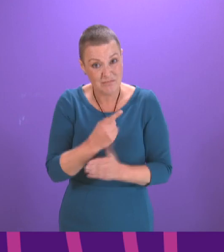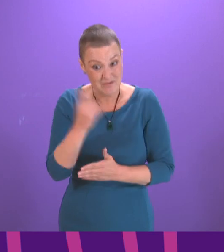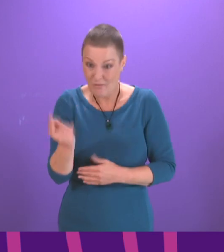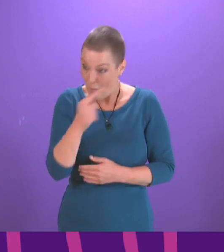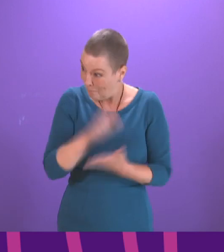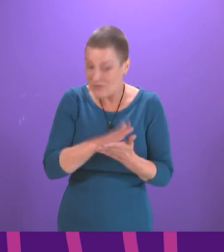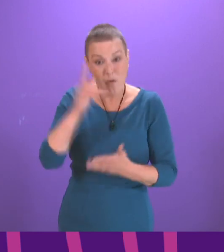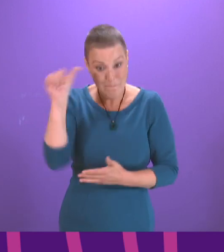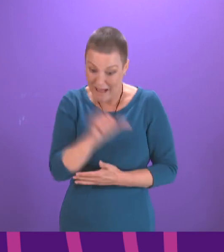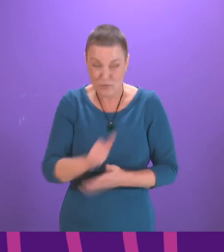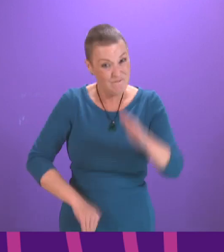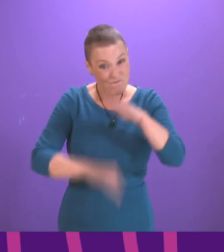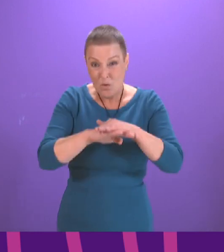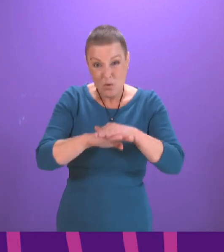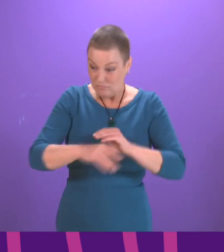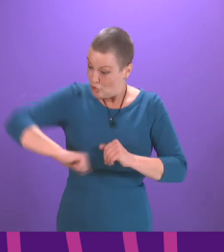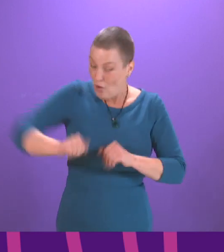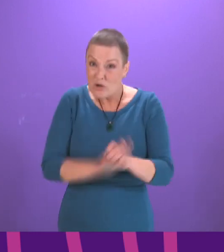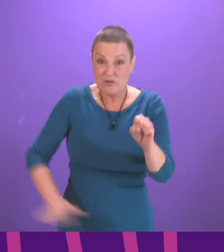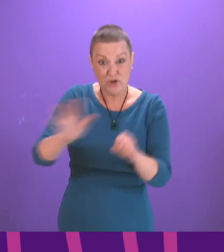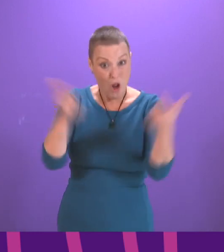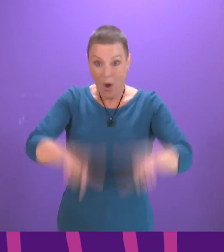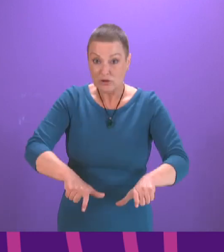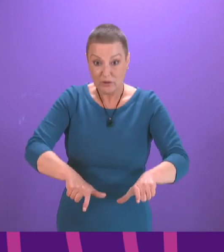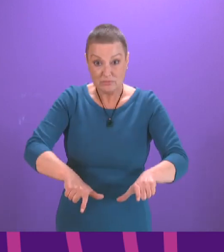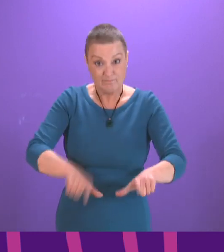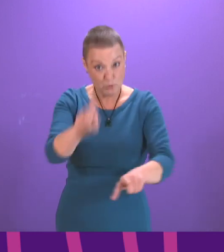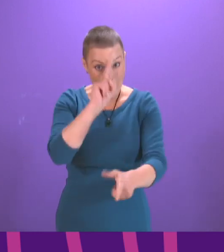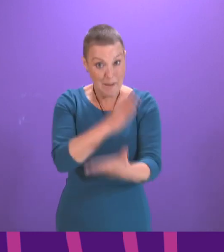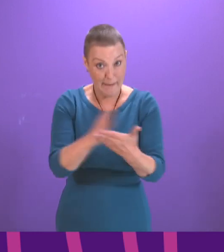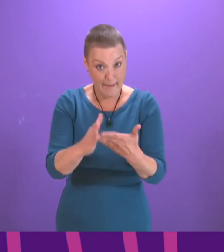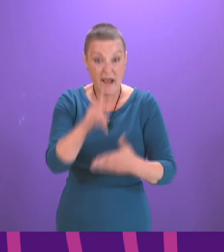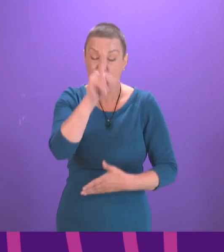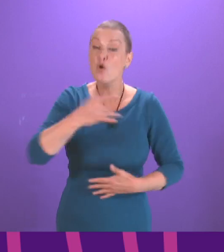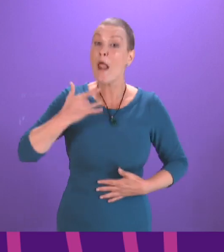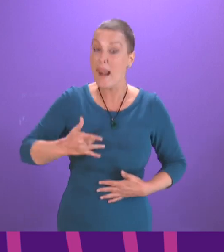I will be clear what we are asking of people at this stage. If you live in a level 3 council